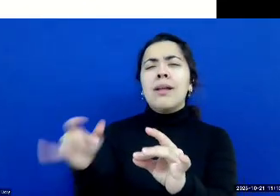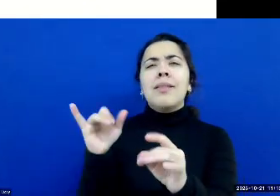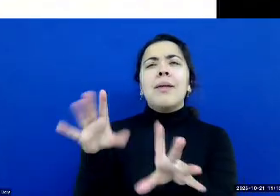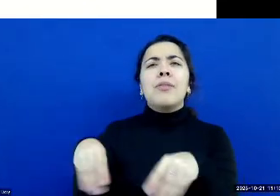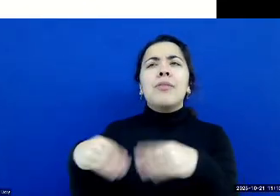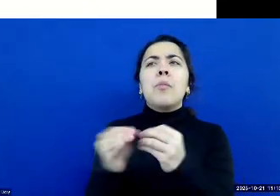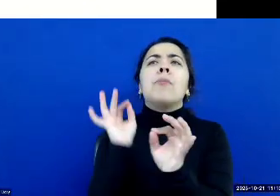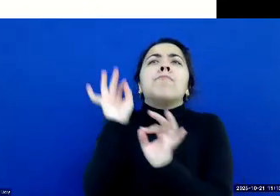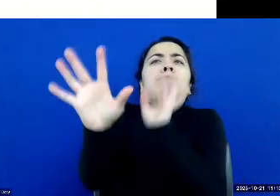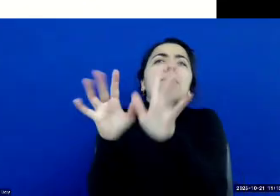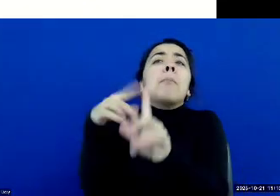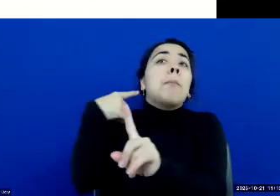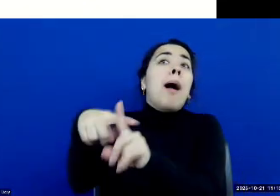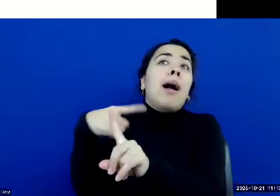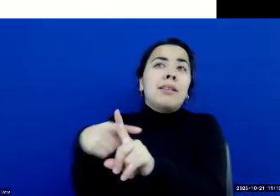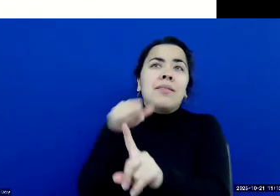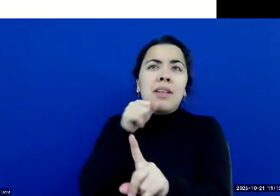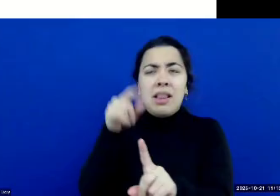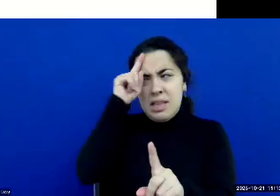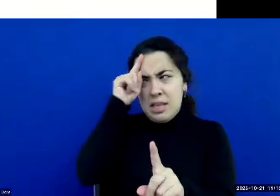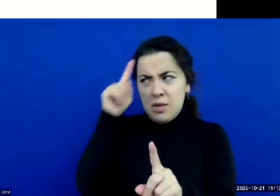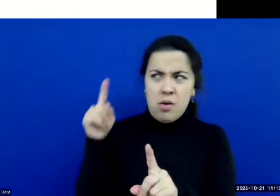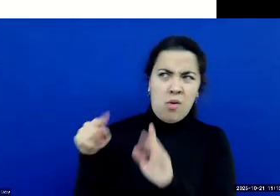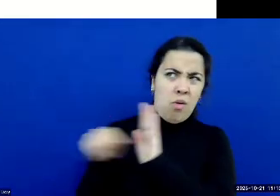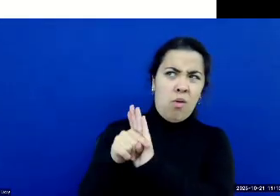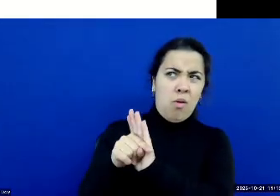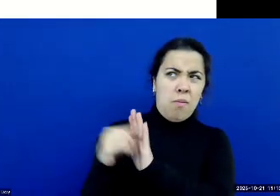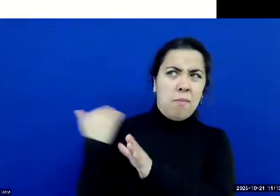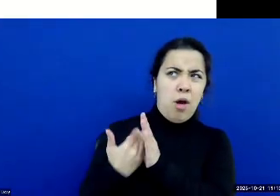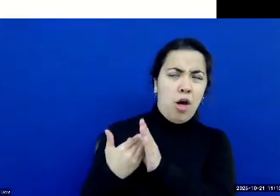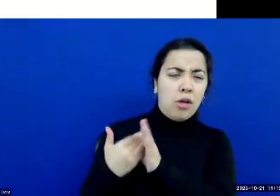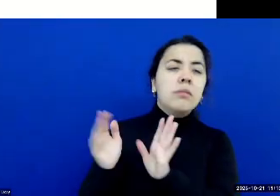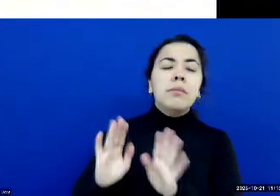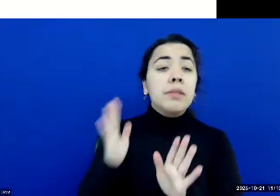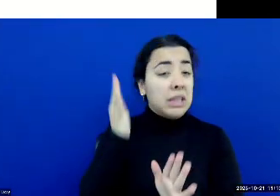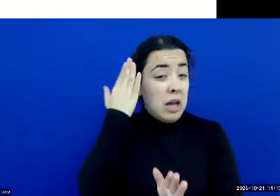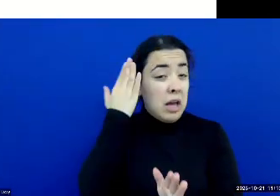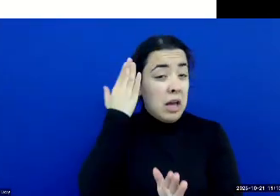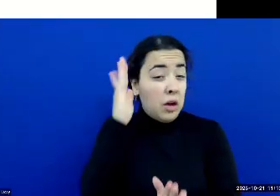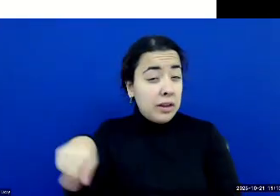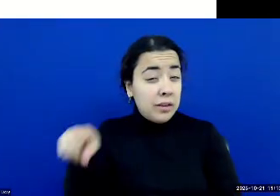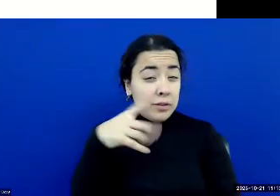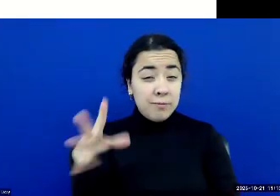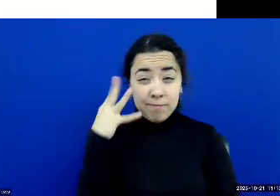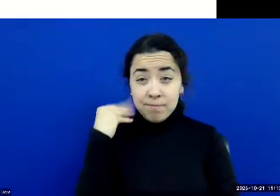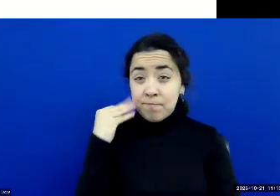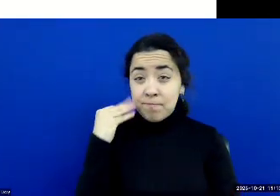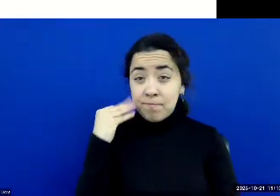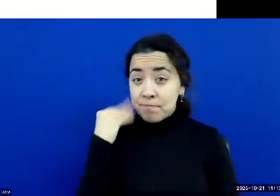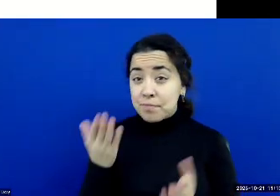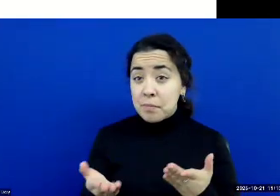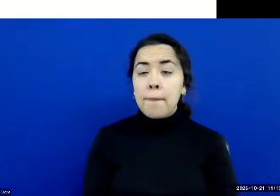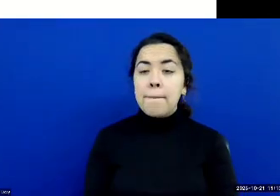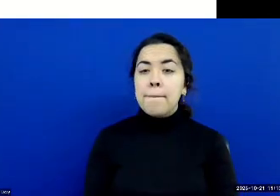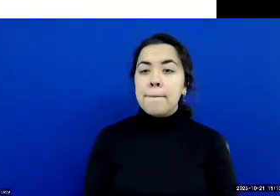Kathleen DeForest: Can create a more positive mindset for others. Kathleen DeForest: Now, I don't know if anyone else has come upon this.